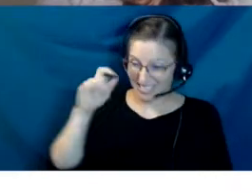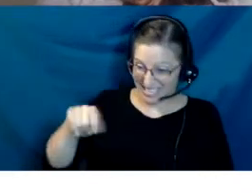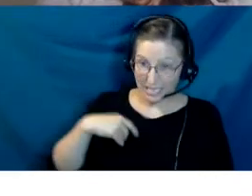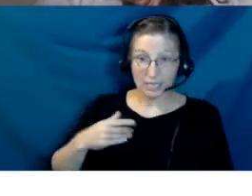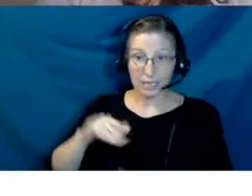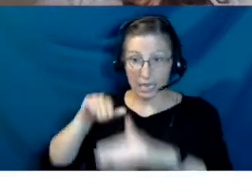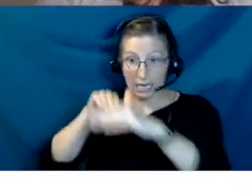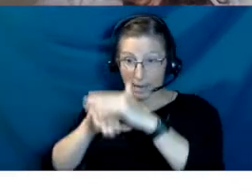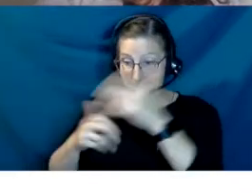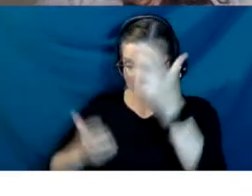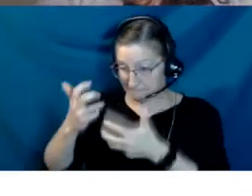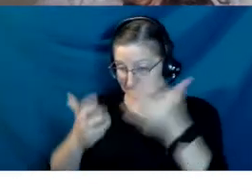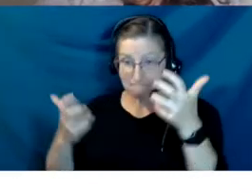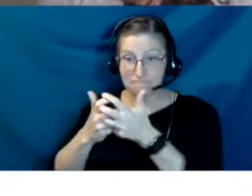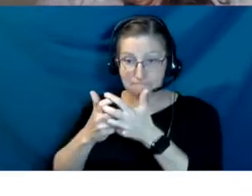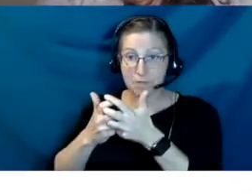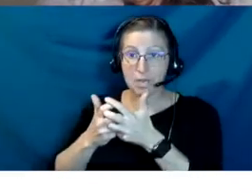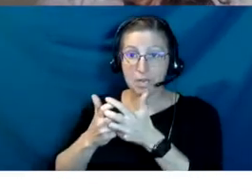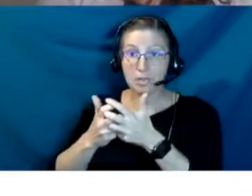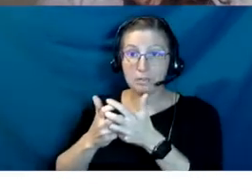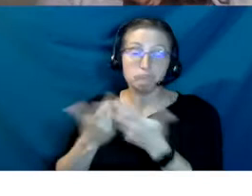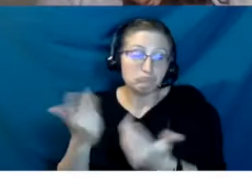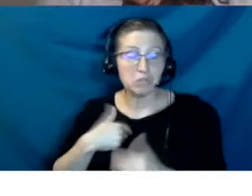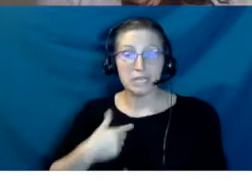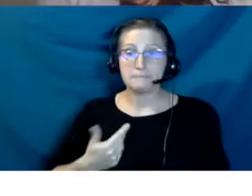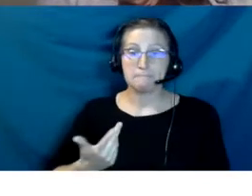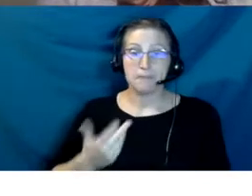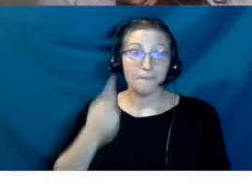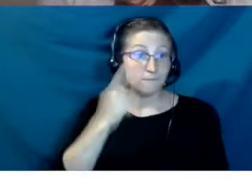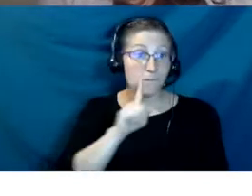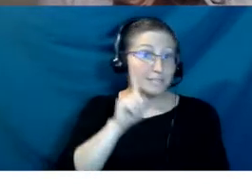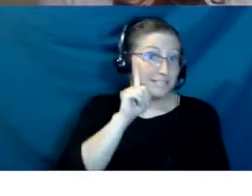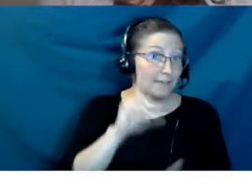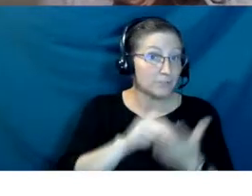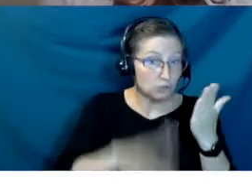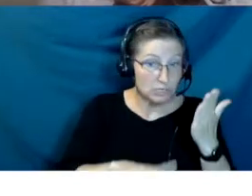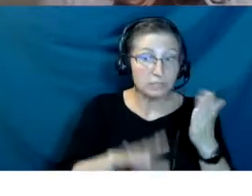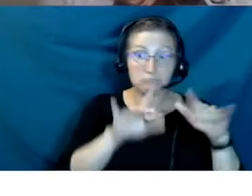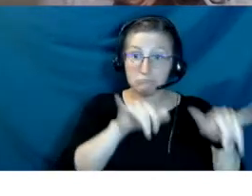be typically used with a student who is Deaf, that's not going to necessarily work for a